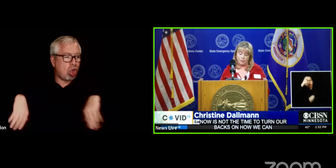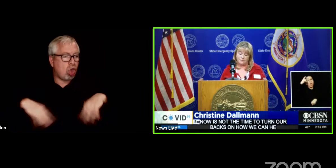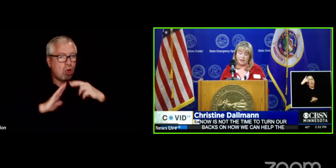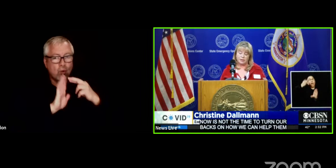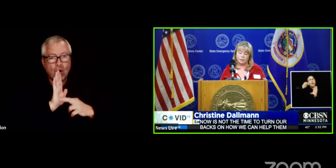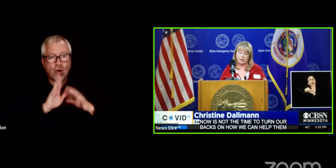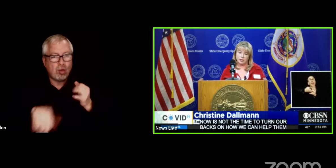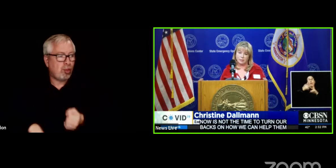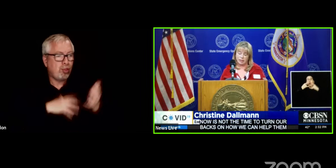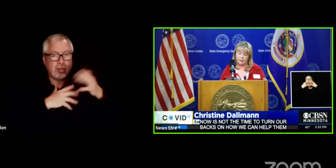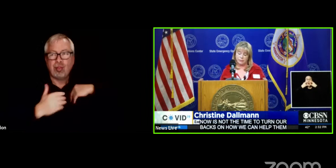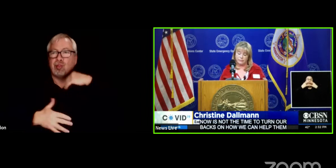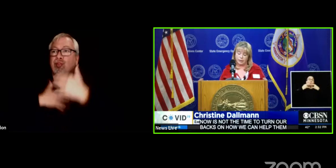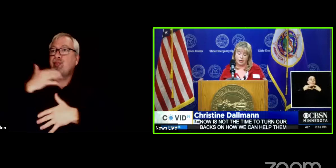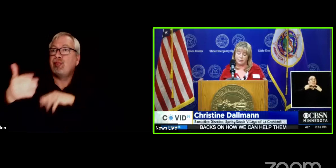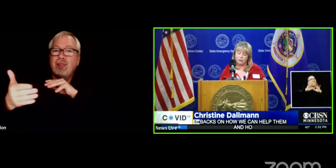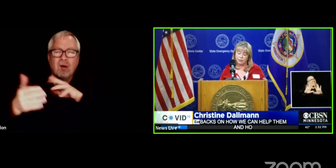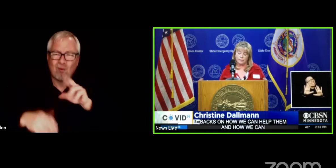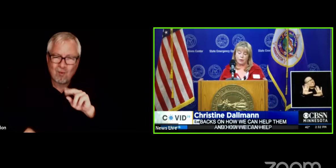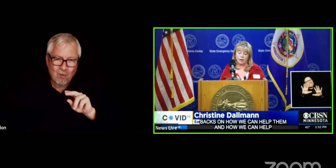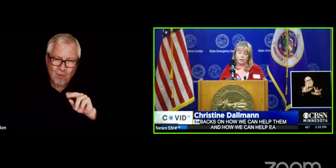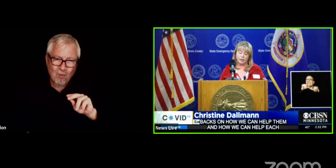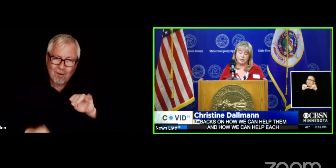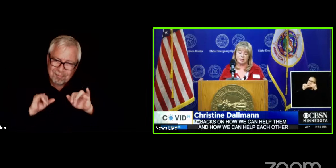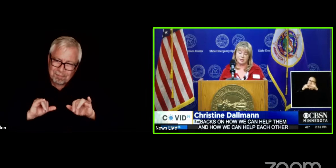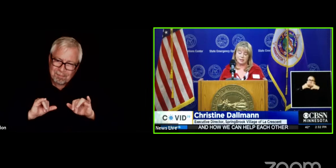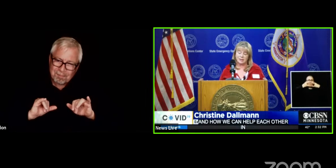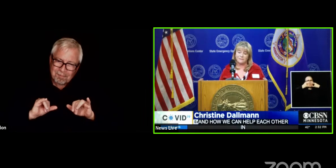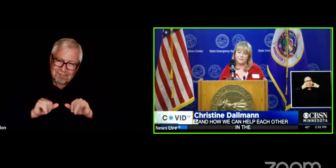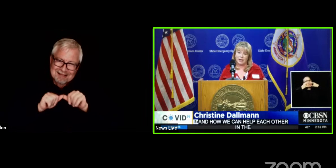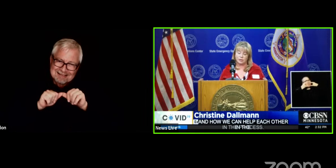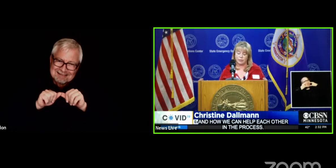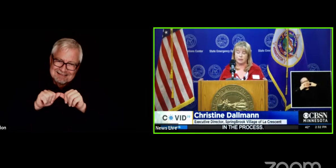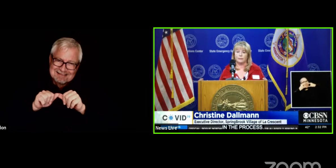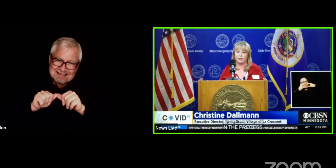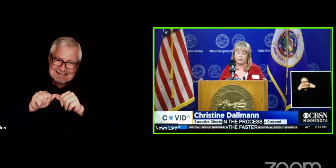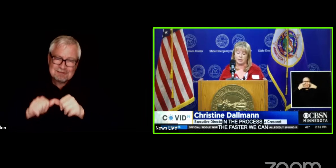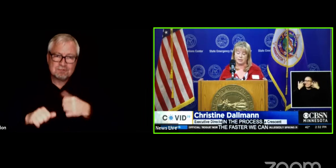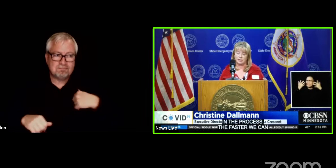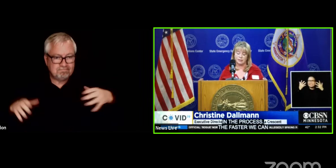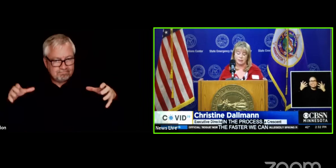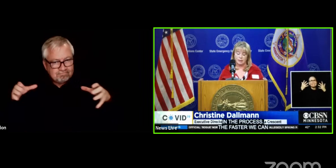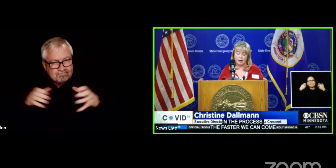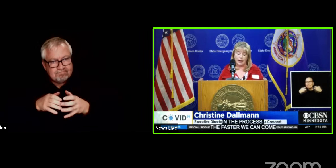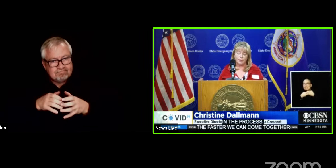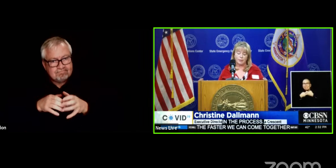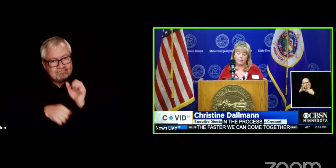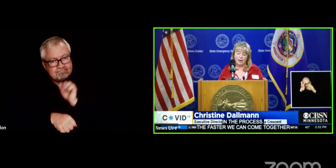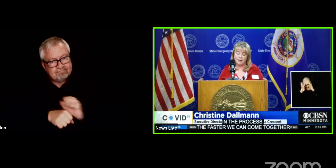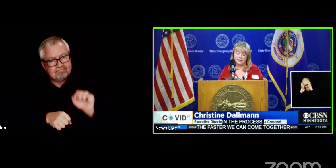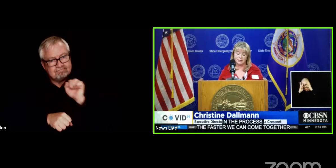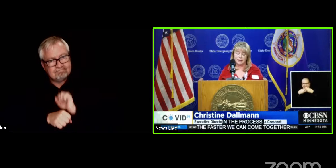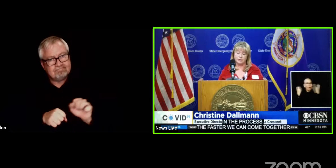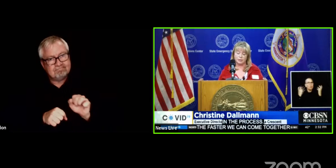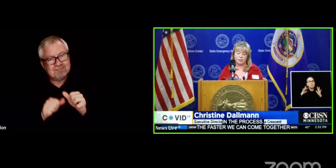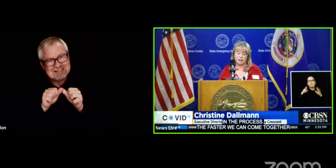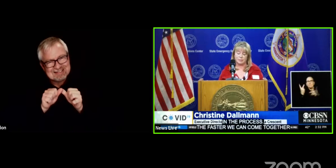THE FASTER WE CAN COME TOGETHER FOR THE COMMON GOOD OF ALL OF OUR CITIZENS, THE FASTER WE CAN OVERCOME THIS. I WEAR MY MASK NOT ONLY TO PROTECT